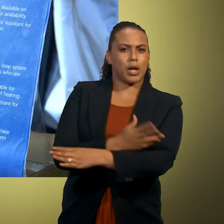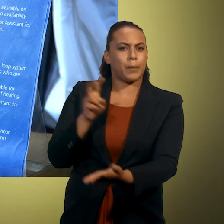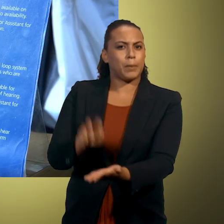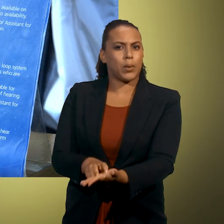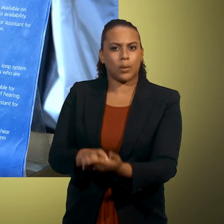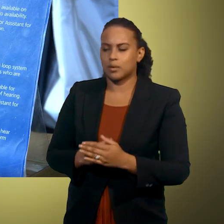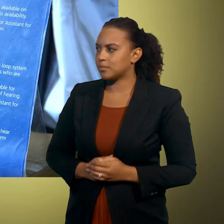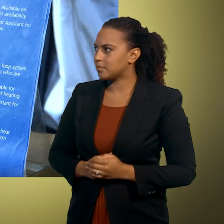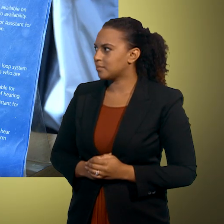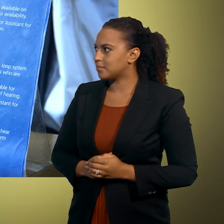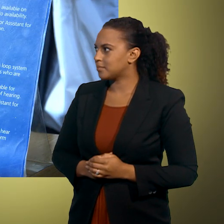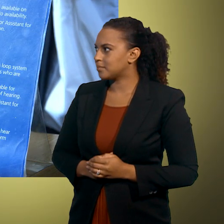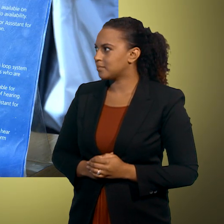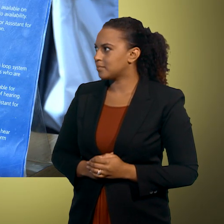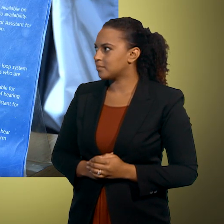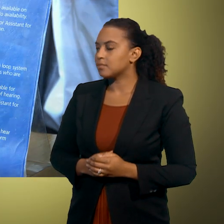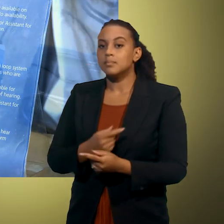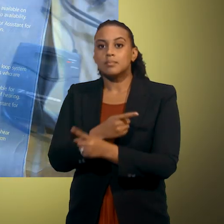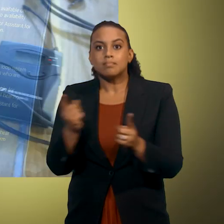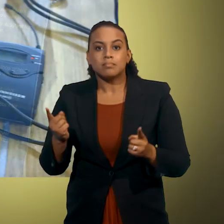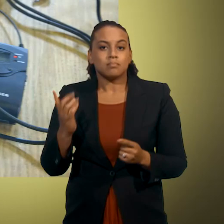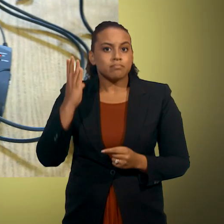We have a range of options for people with hearing impairments.